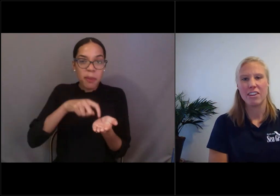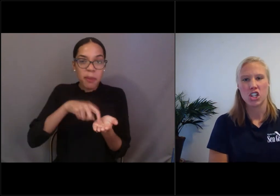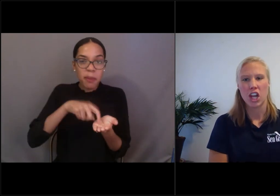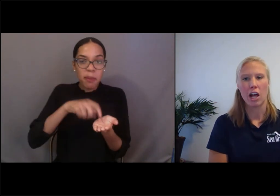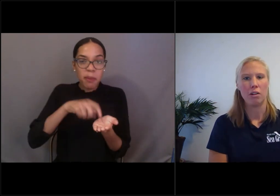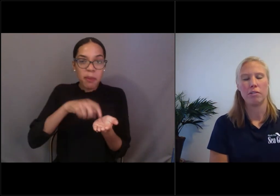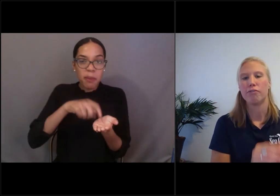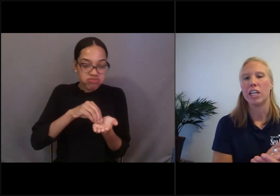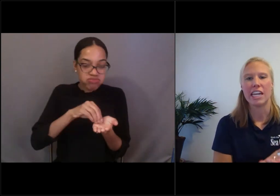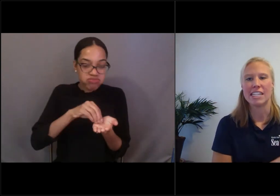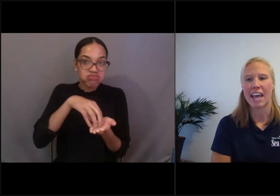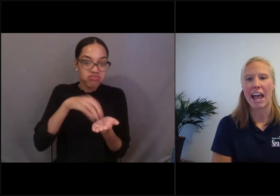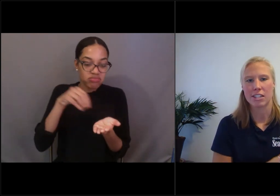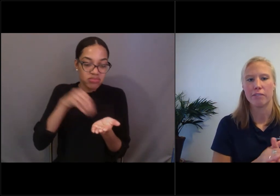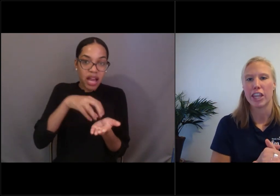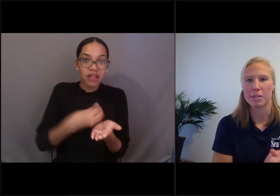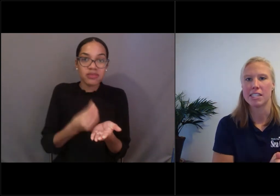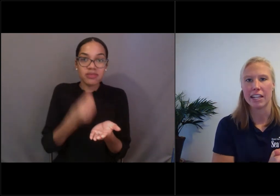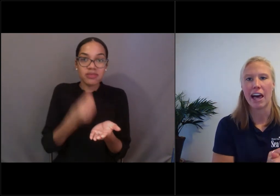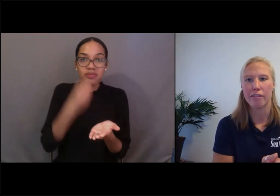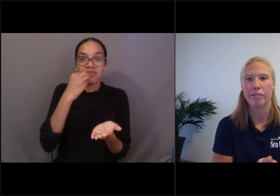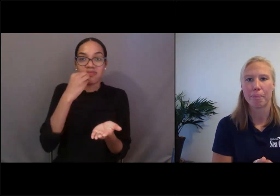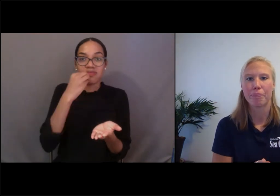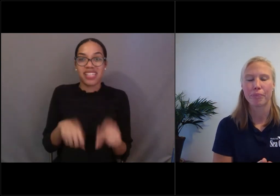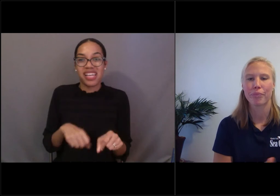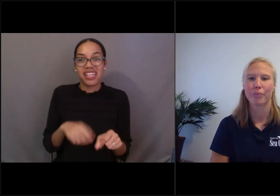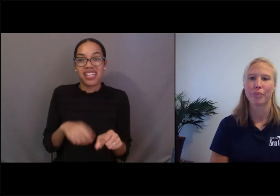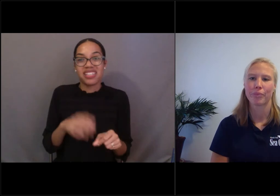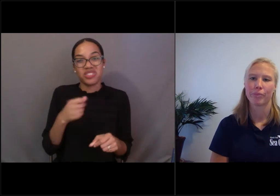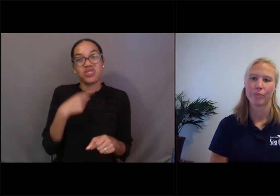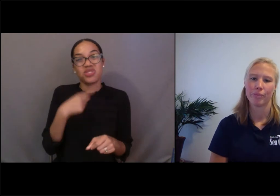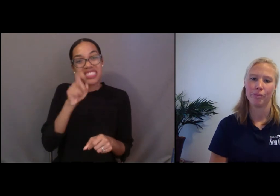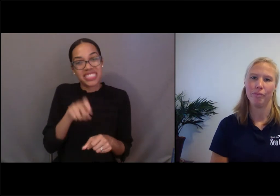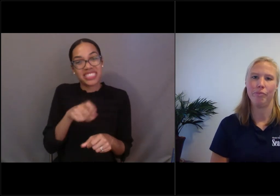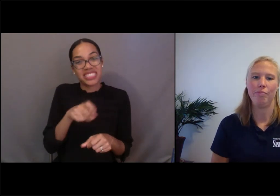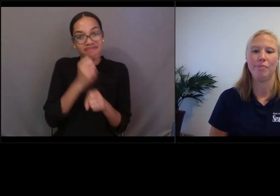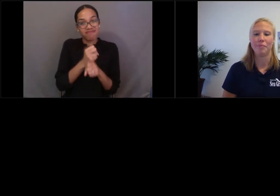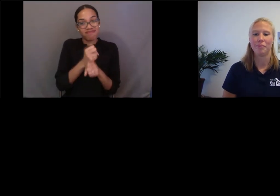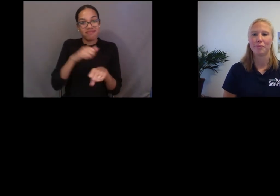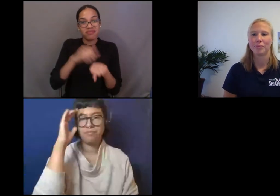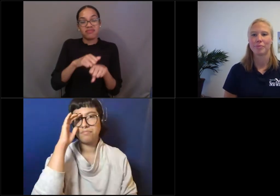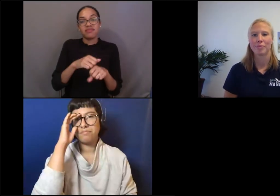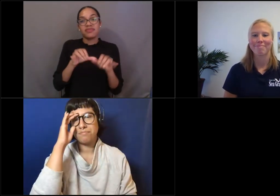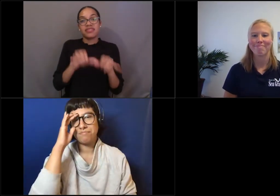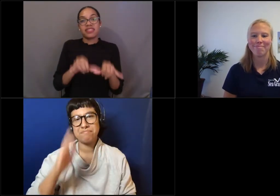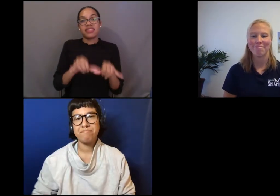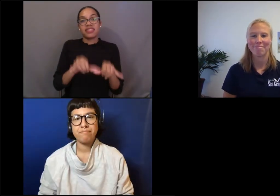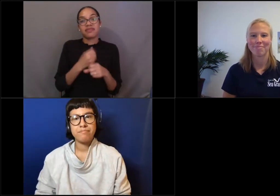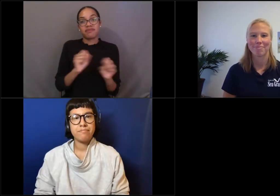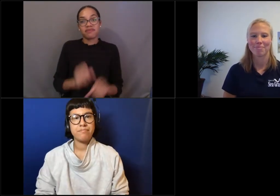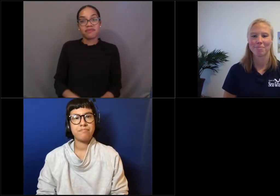They need their shell fully intact for them to stay alive. [Grace] Great. Okay, I have one last question for you.